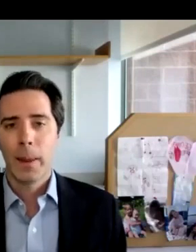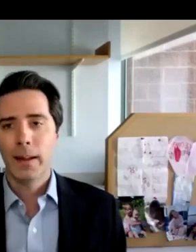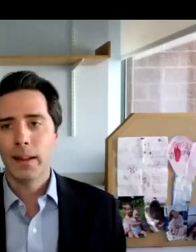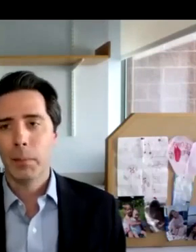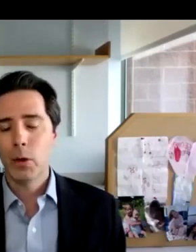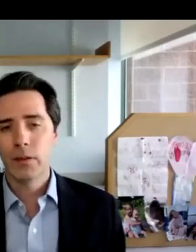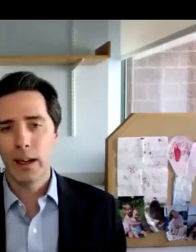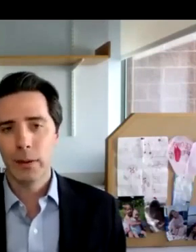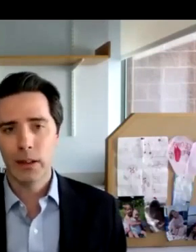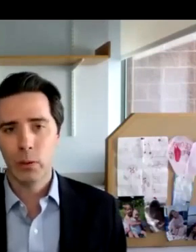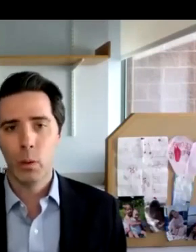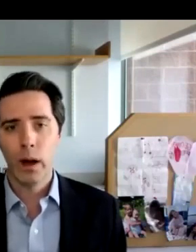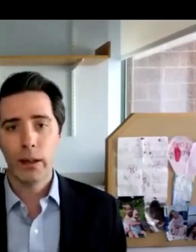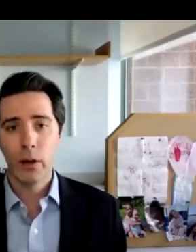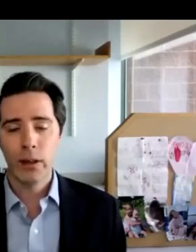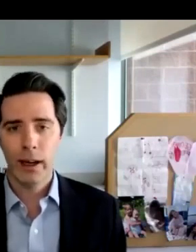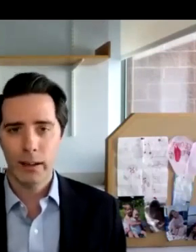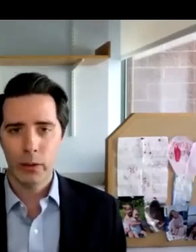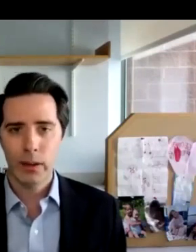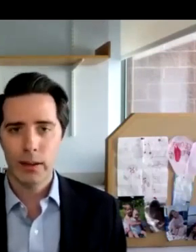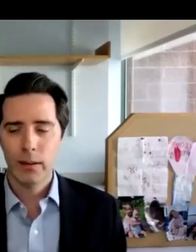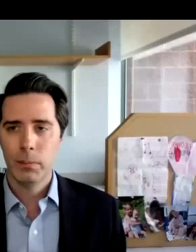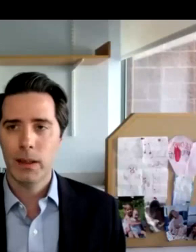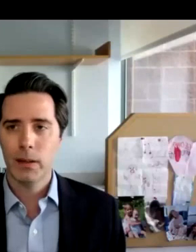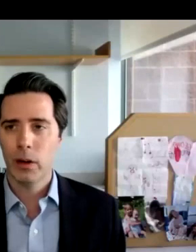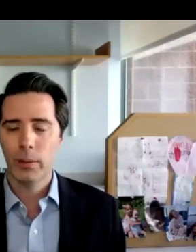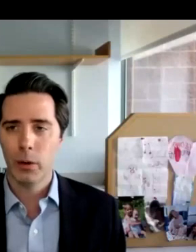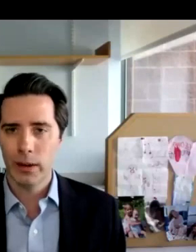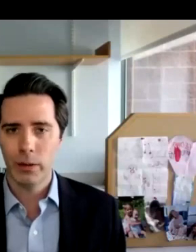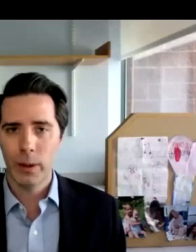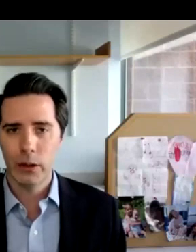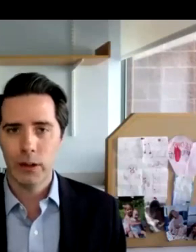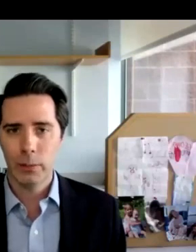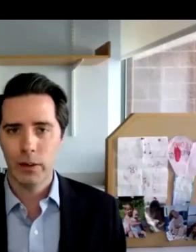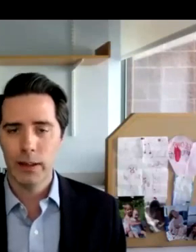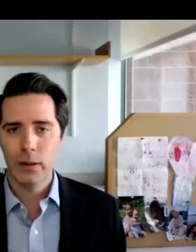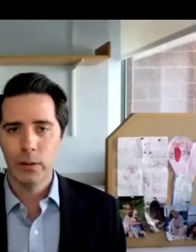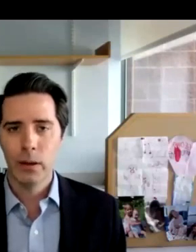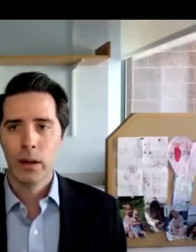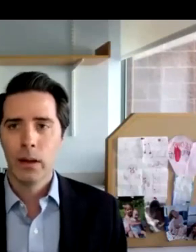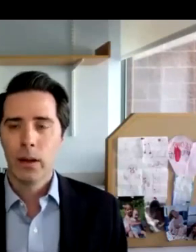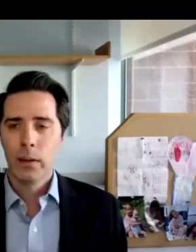I think most families would want to know the diagnosis because of all the important information that it provides